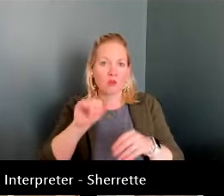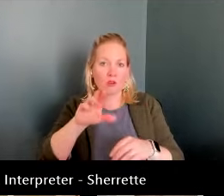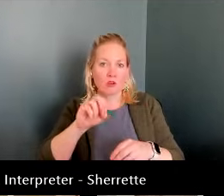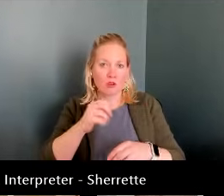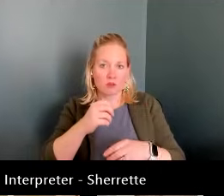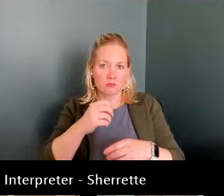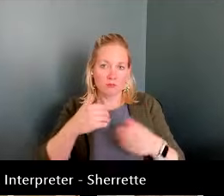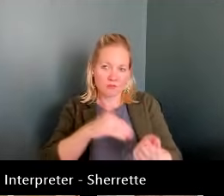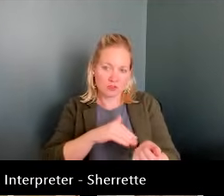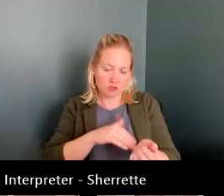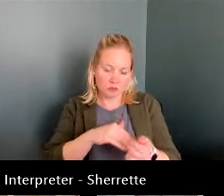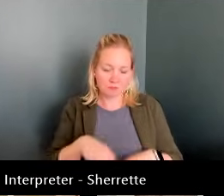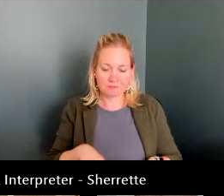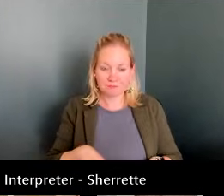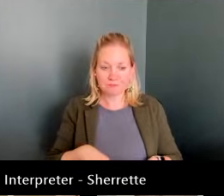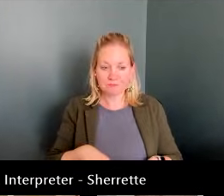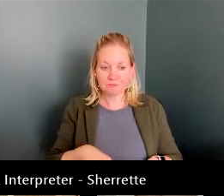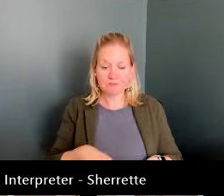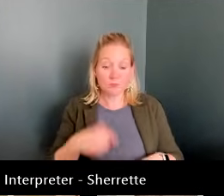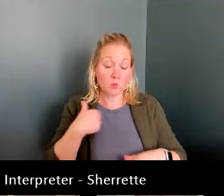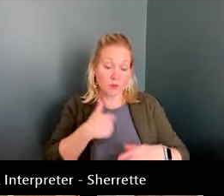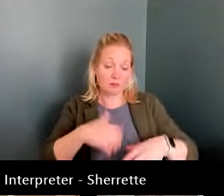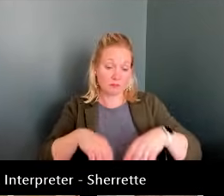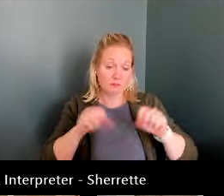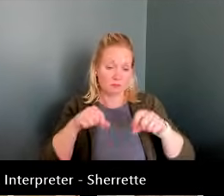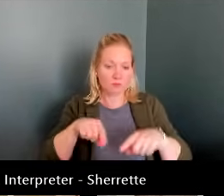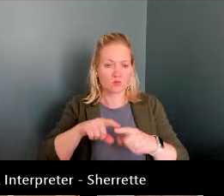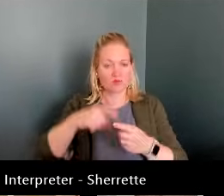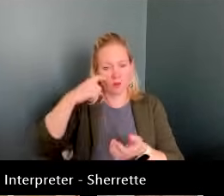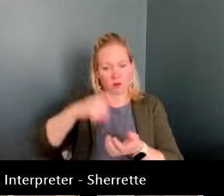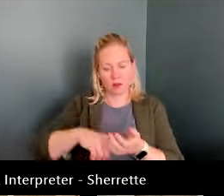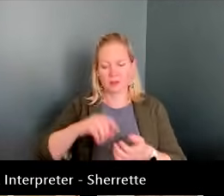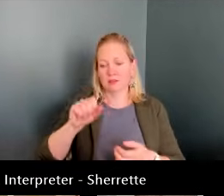As this webinar is being held in recognition of Sickle Cell Awareness Month,